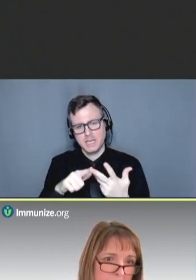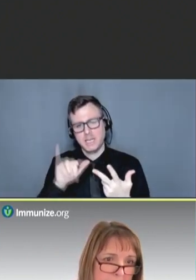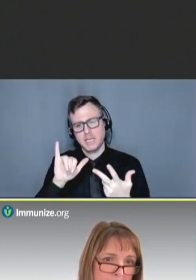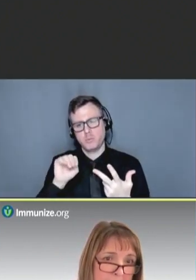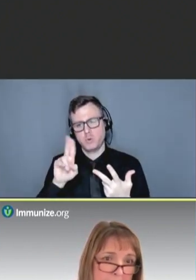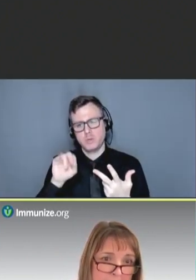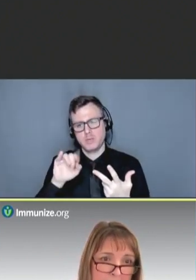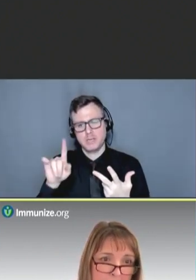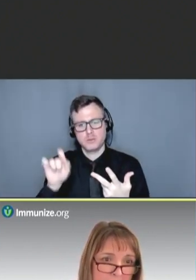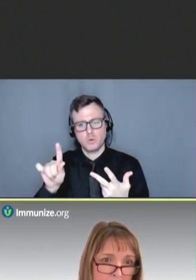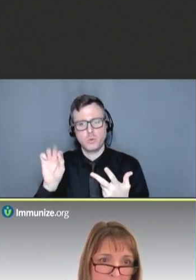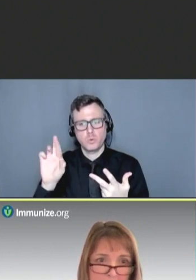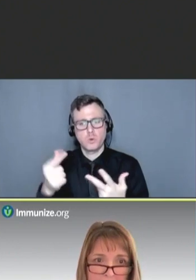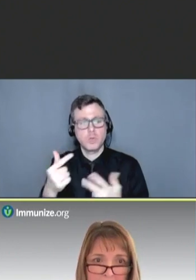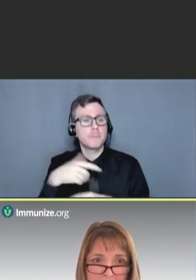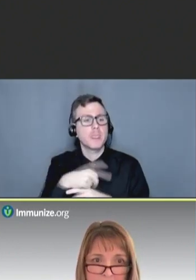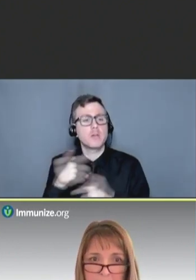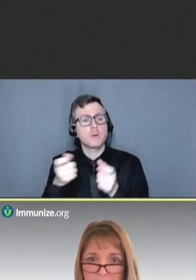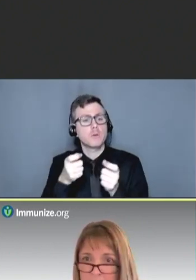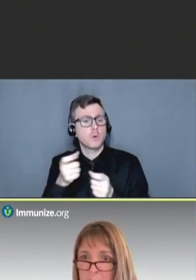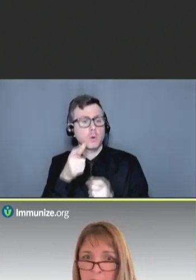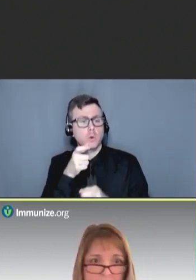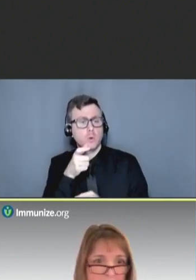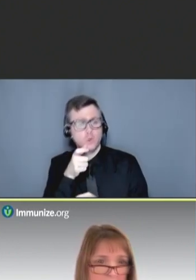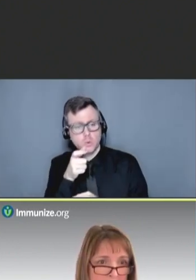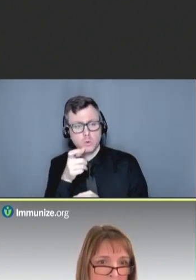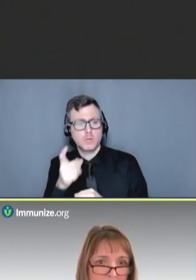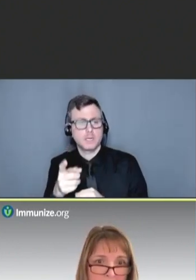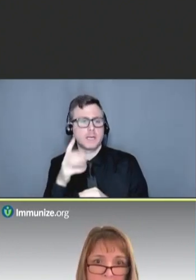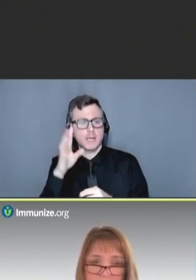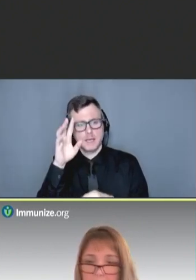The Summit is governed by a memorandum of understanding.